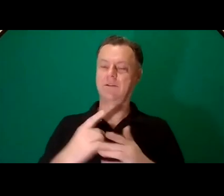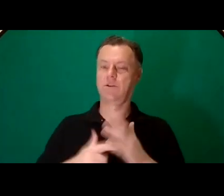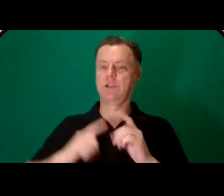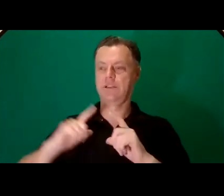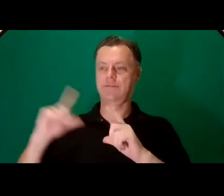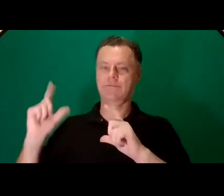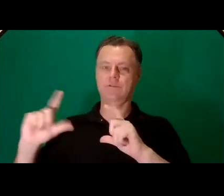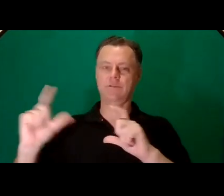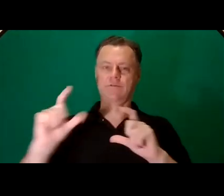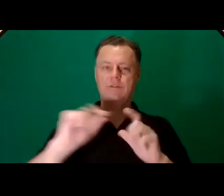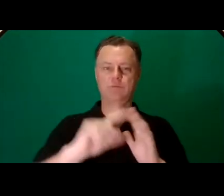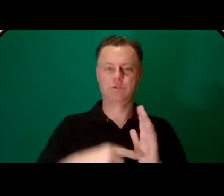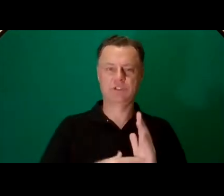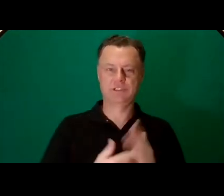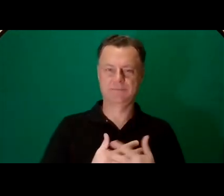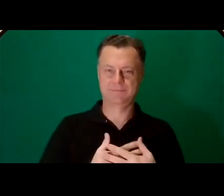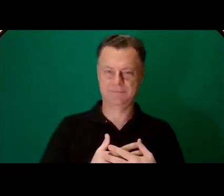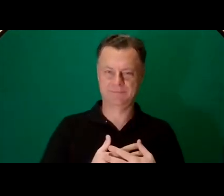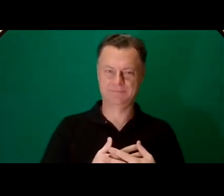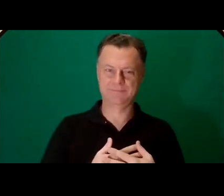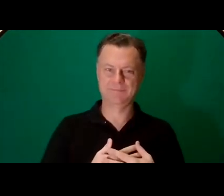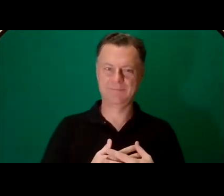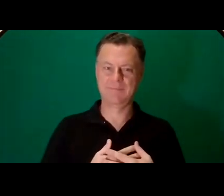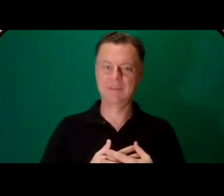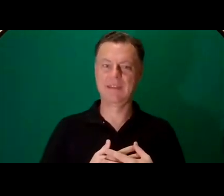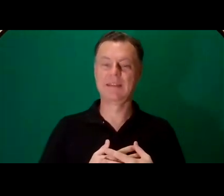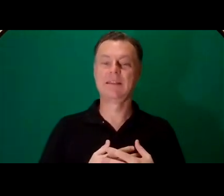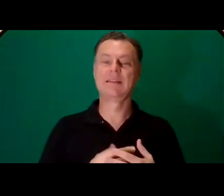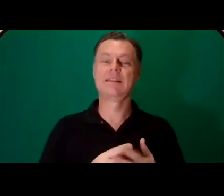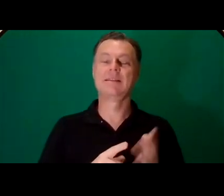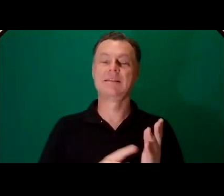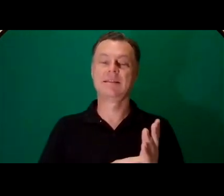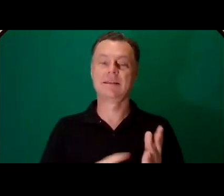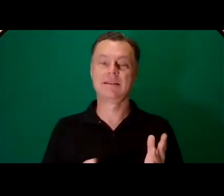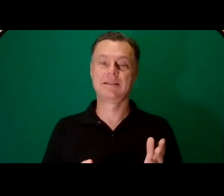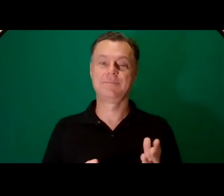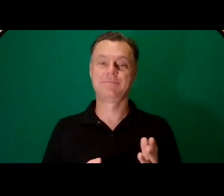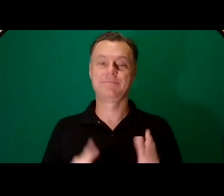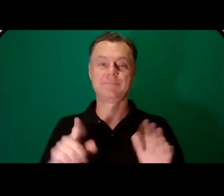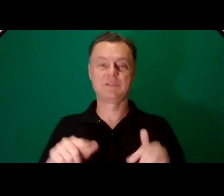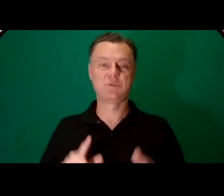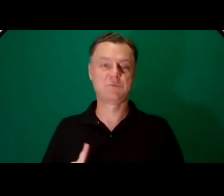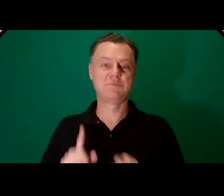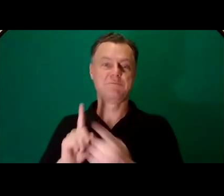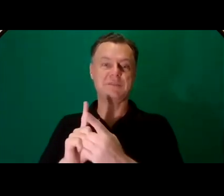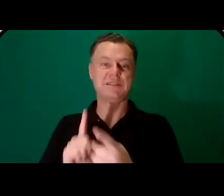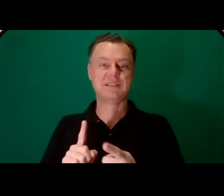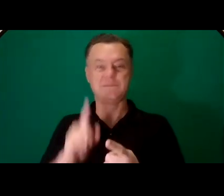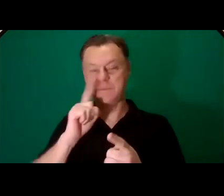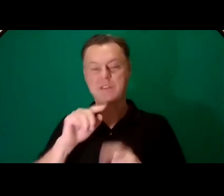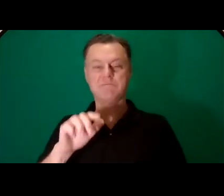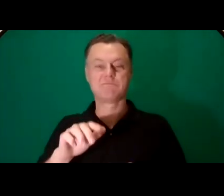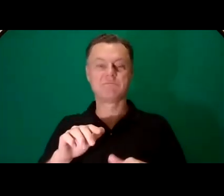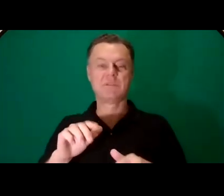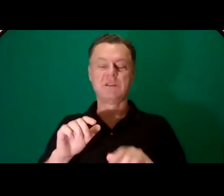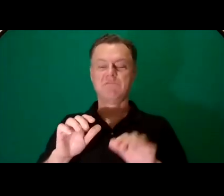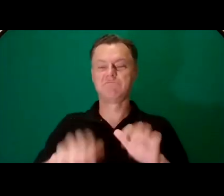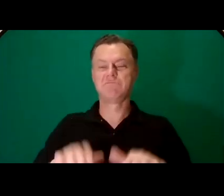and I basically started just meeting people, putting things out there to try and get